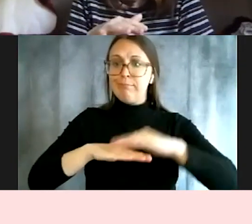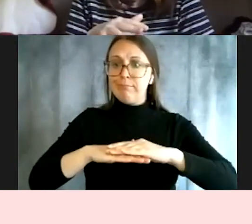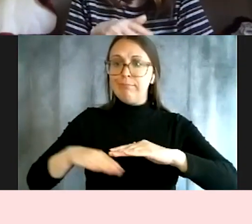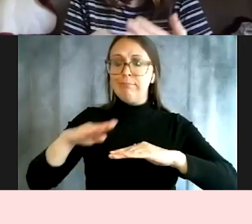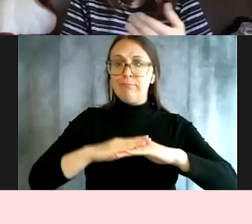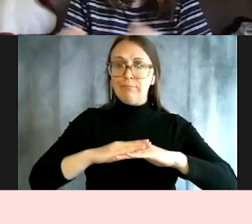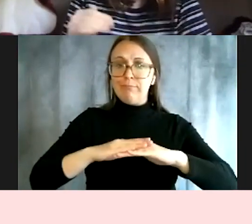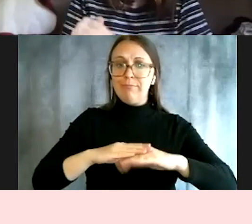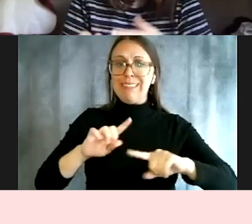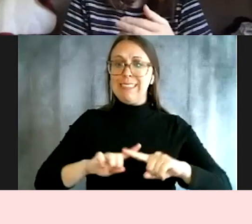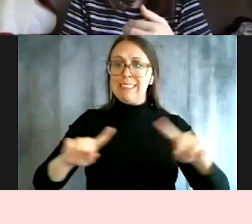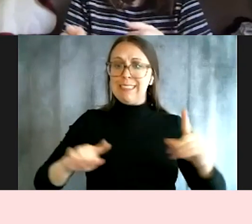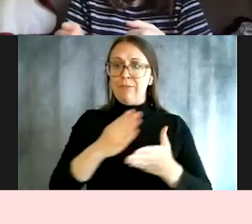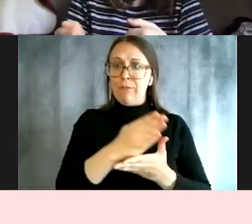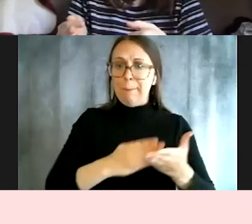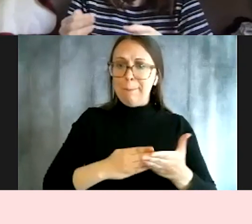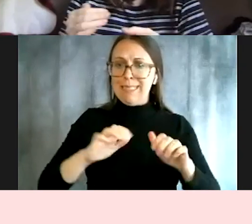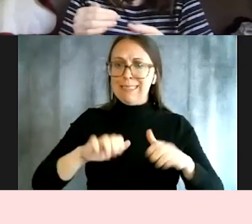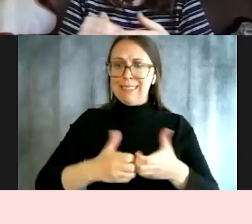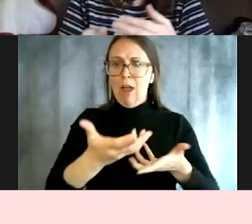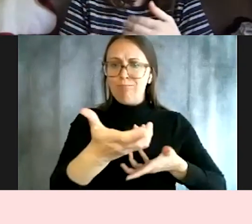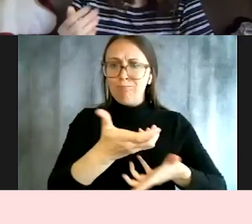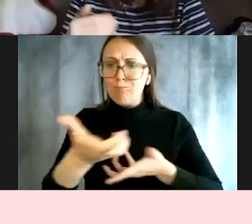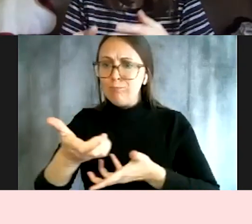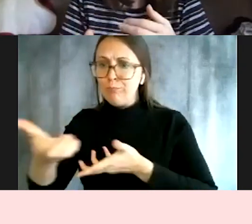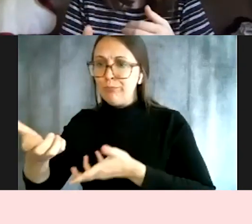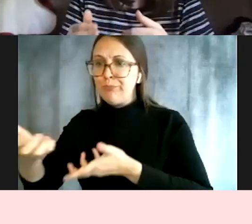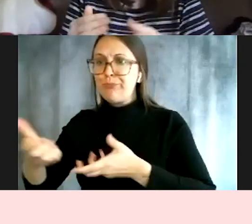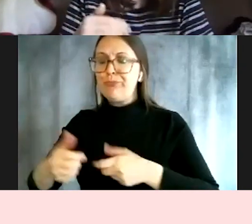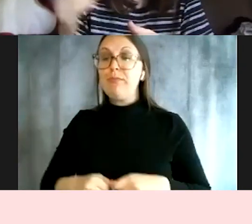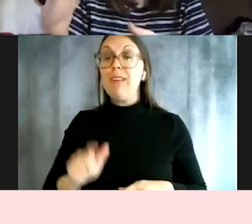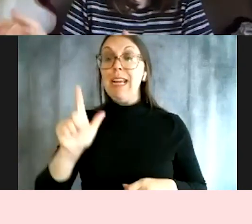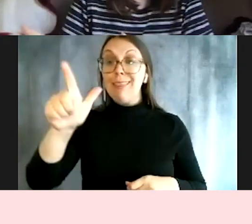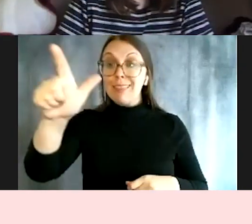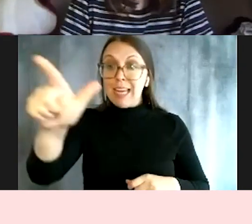to get it through development and interact with programmers that are making your final design.